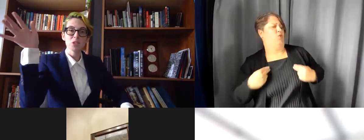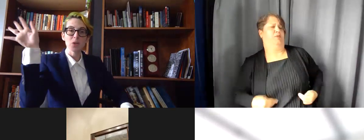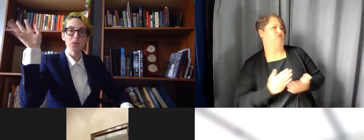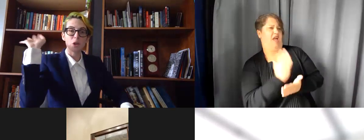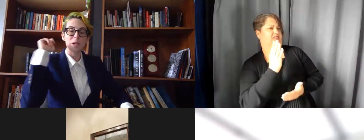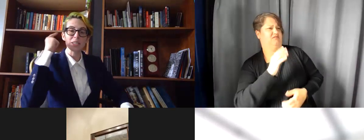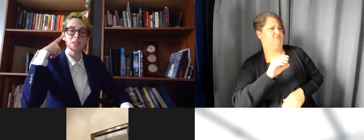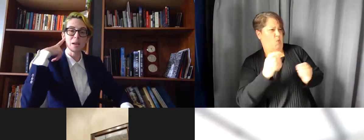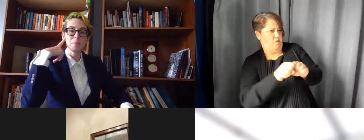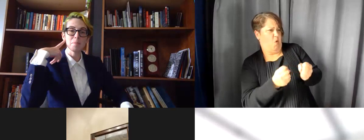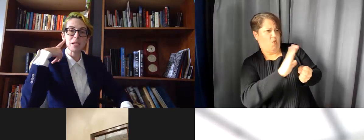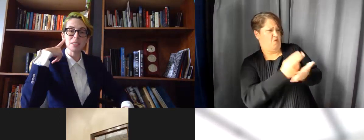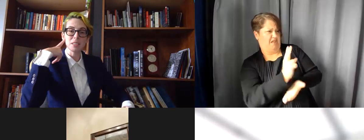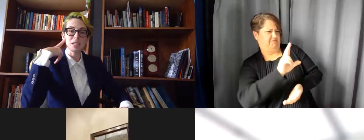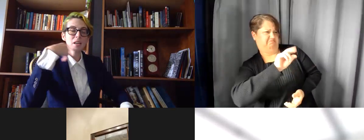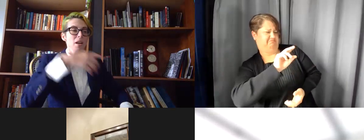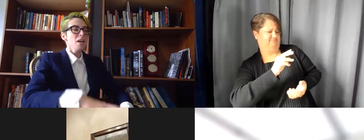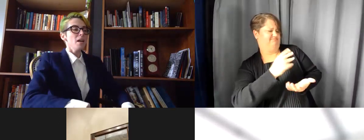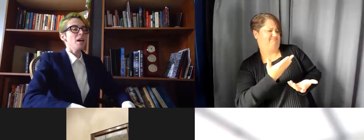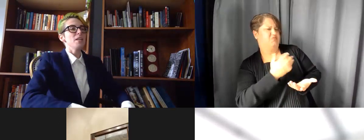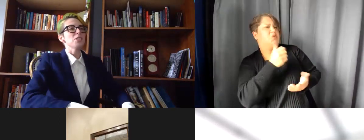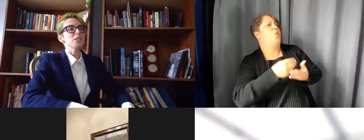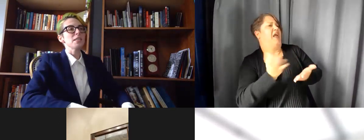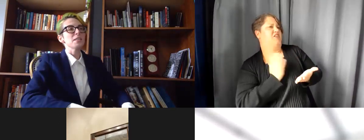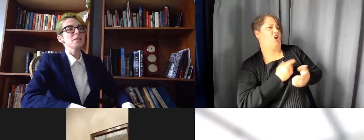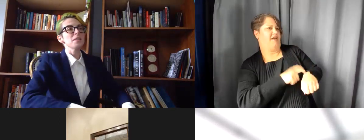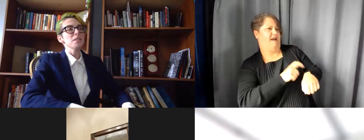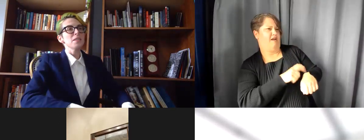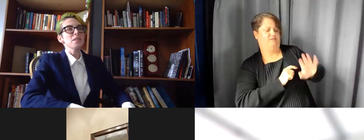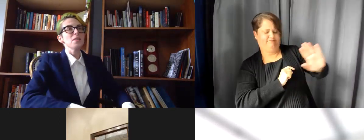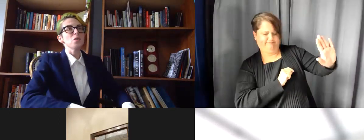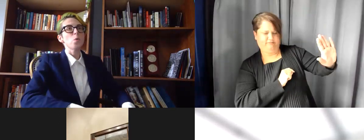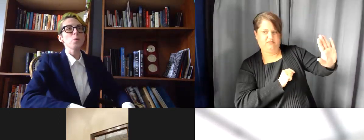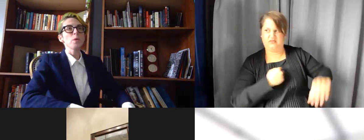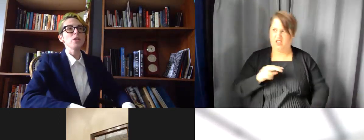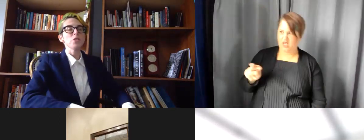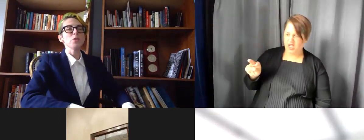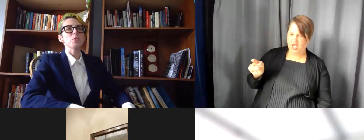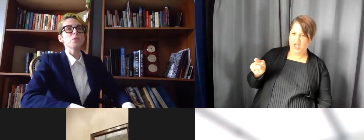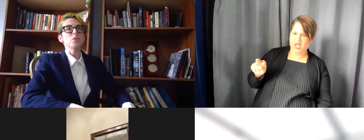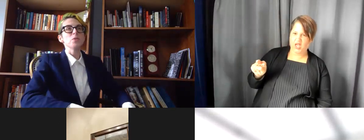Farrah Garland: don't don't waste our time basically and it's just like when we do